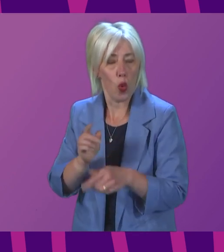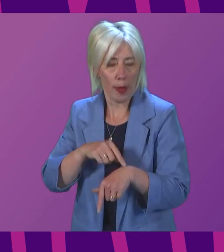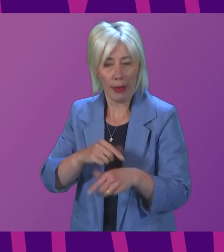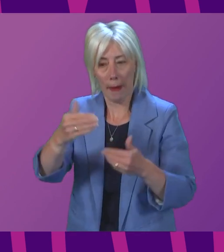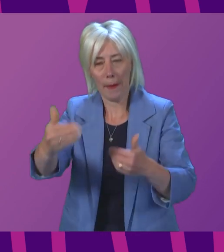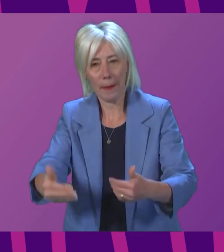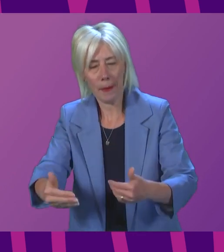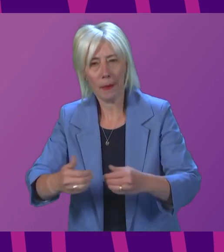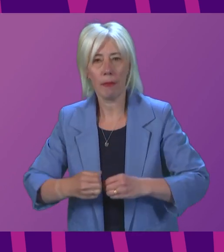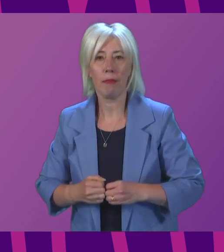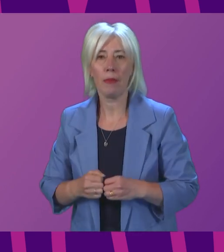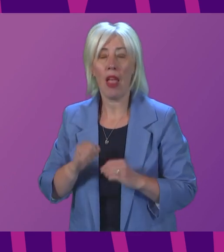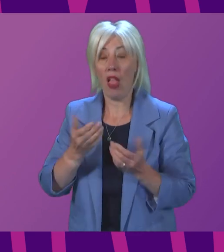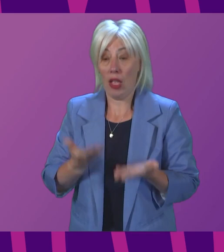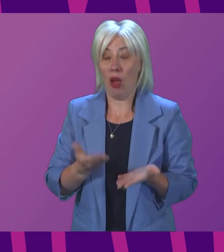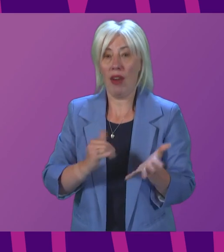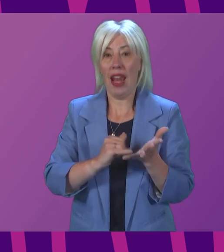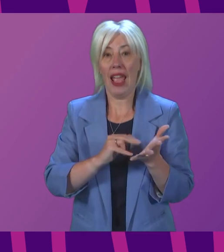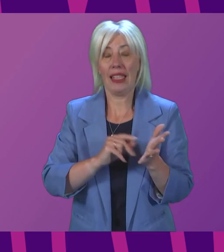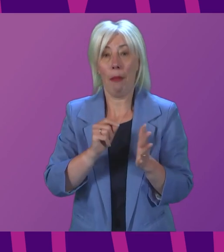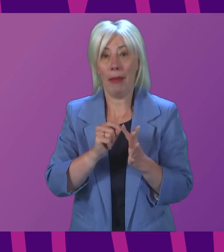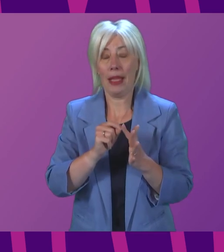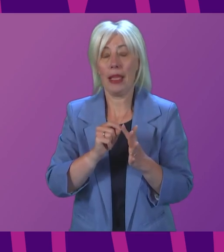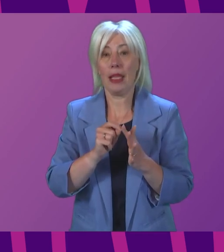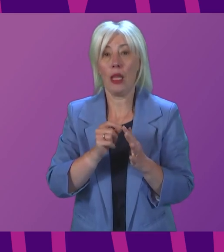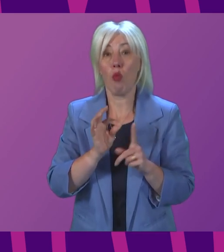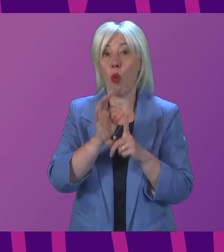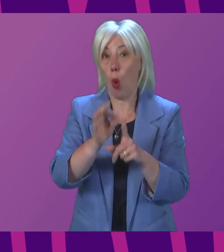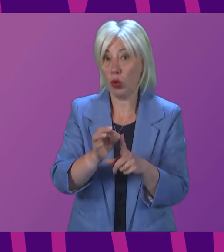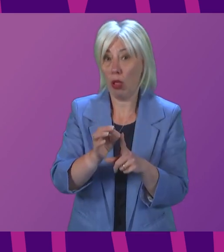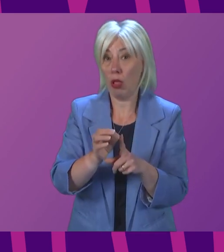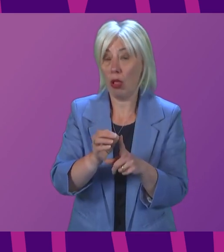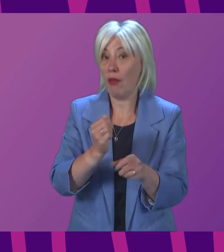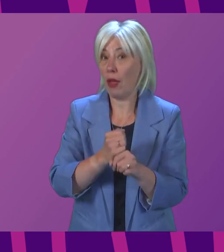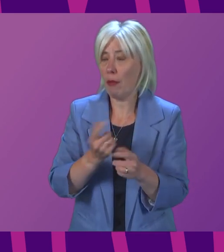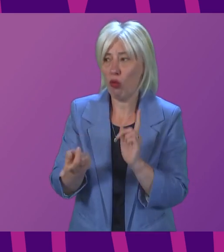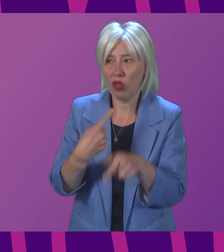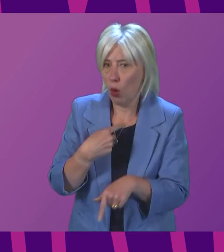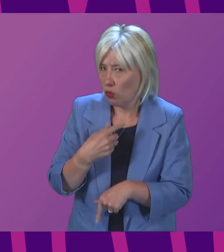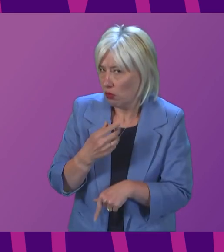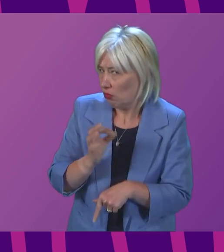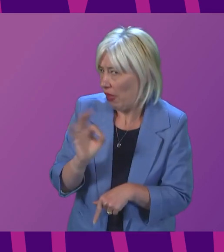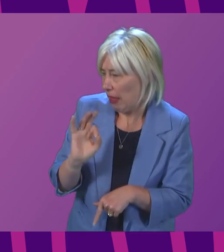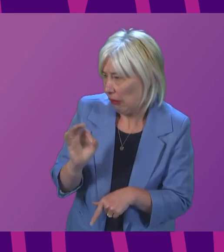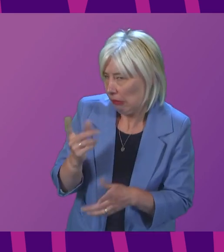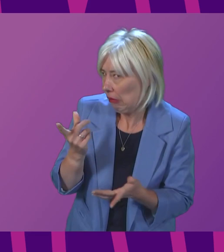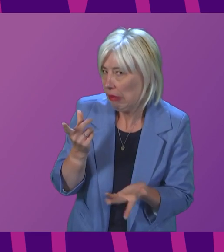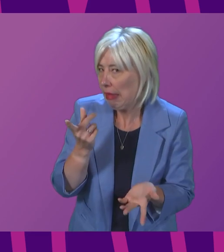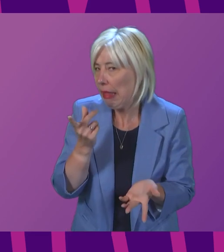That is a current SNP Government proposal. I did not hear an answer to that question, so perhaps the First Minister can pick it up in her answer to my next question.